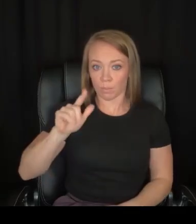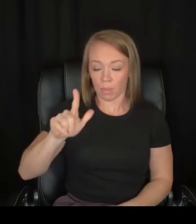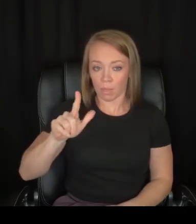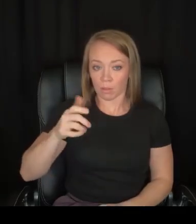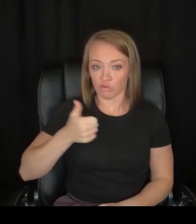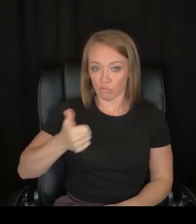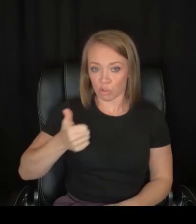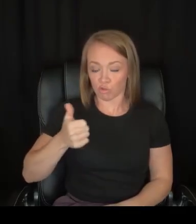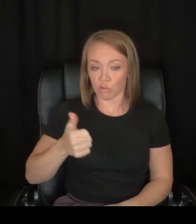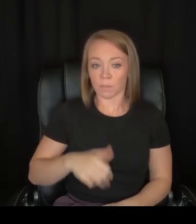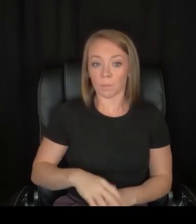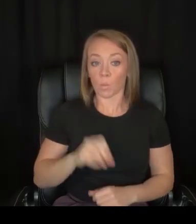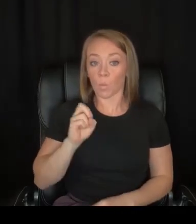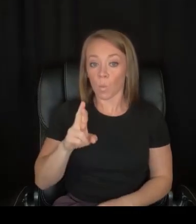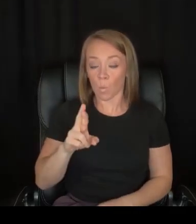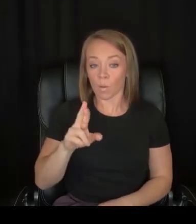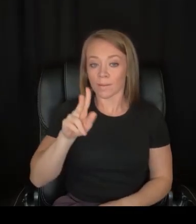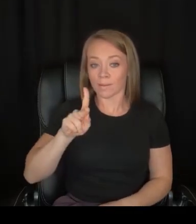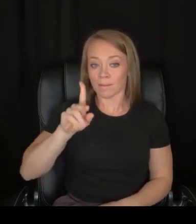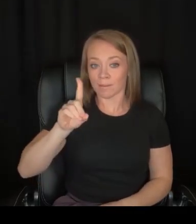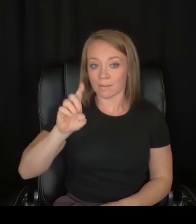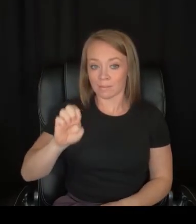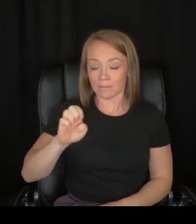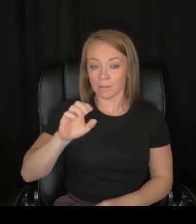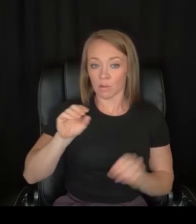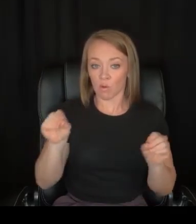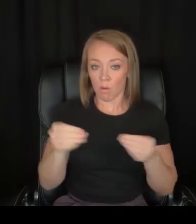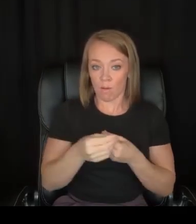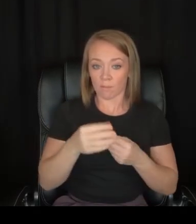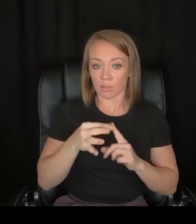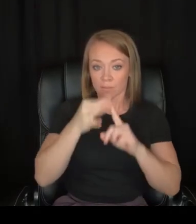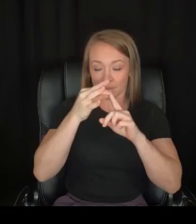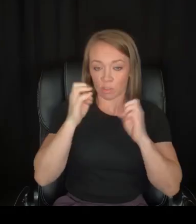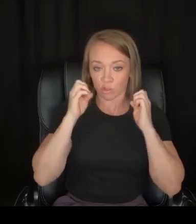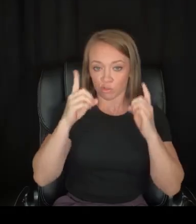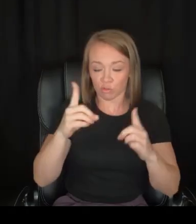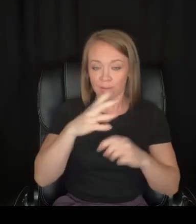Education and Early Learning Guidance and Support Branch for additional help.